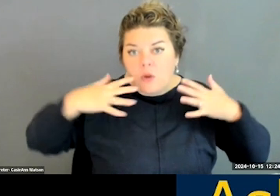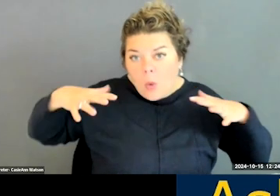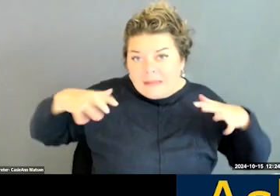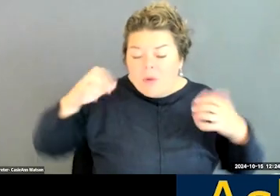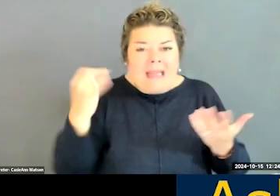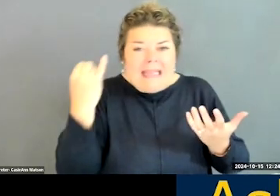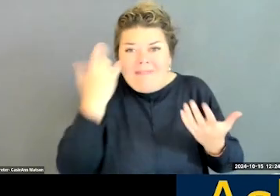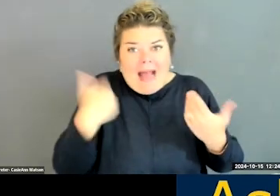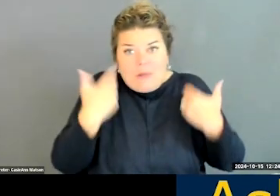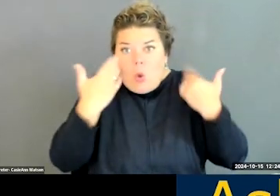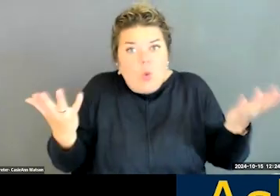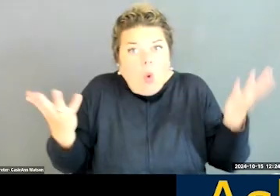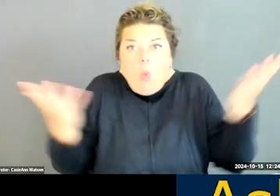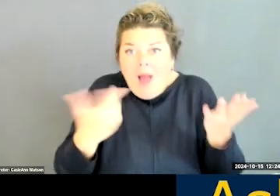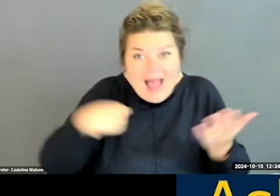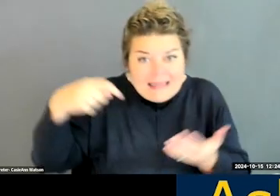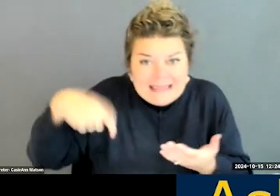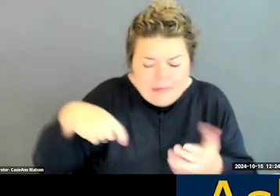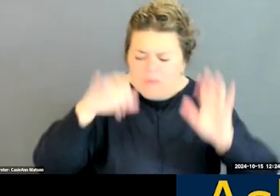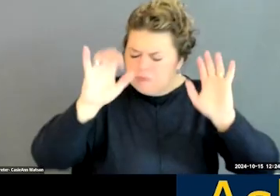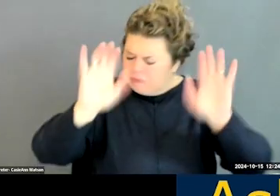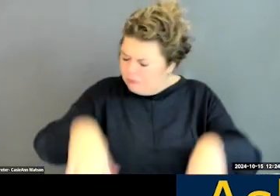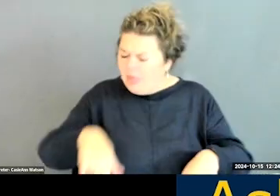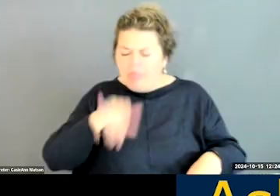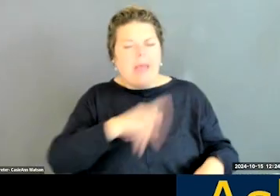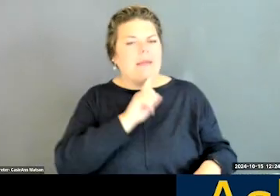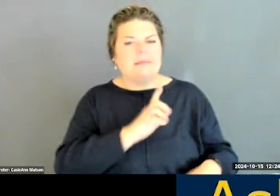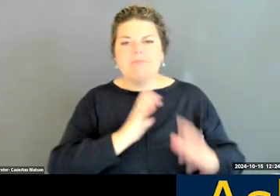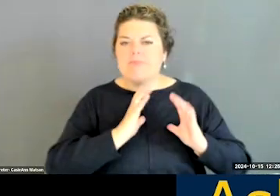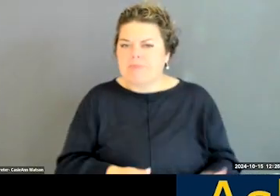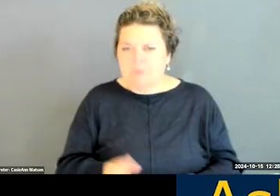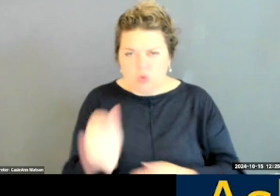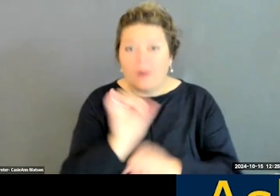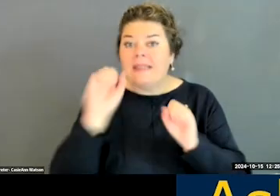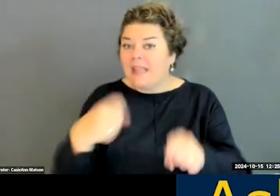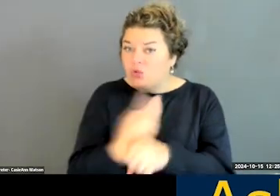or you don't know what might help, that's okay too. You can always use some resources that are available,